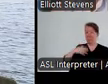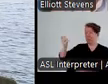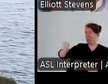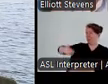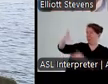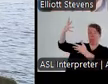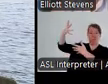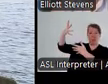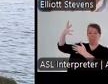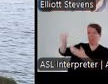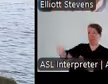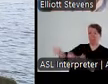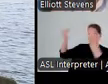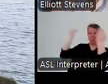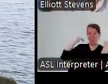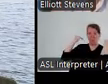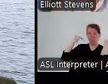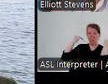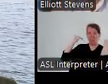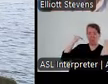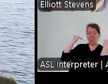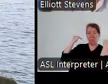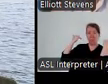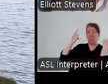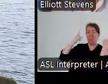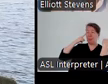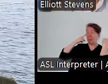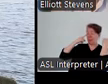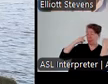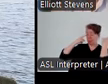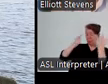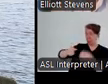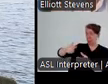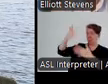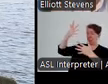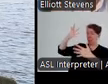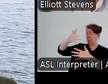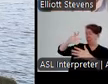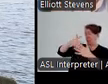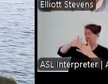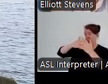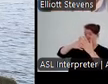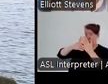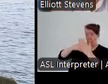And so instead of thinking about 1,000 things, I decided let's focus on seven things for digital accessibility.